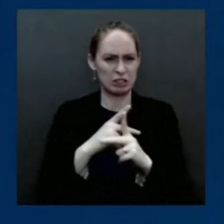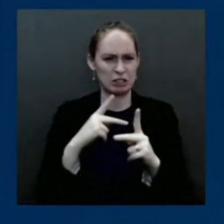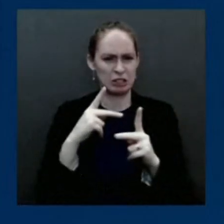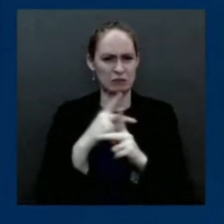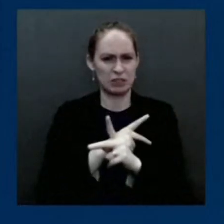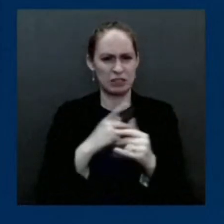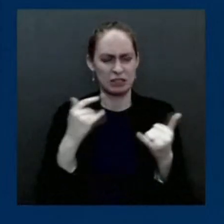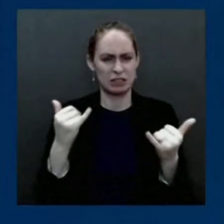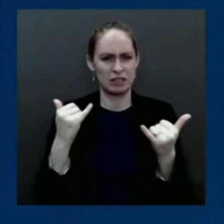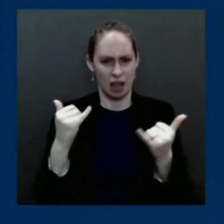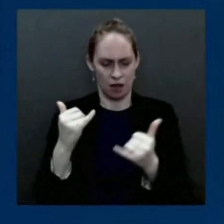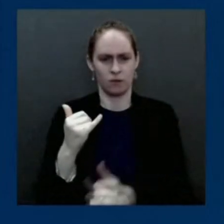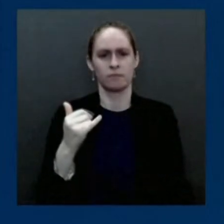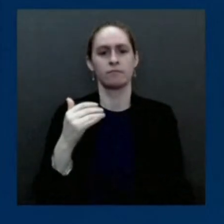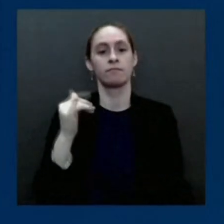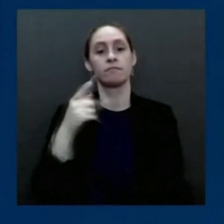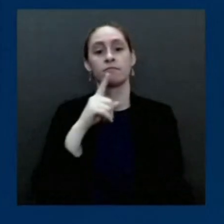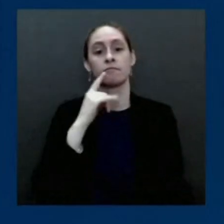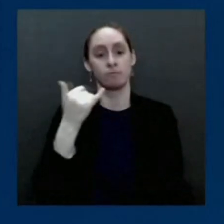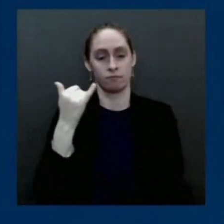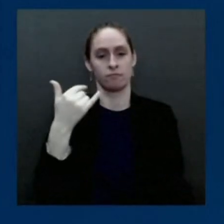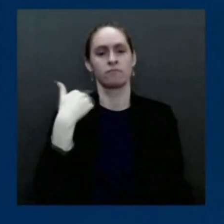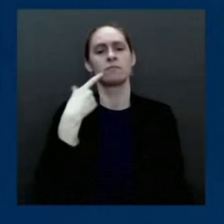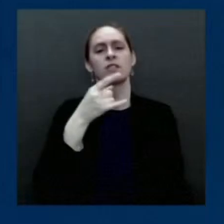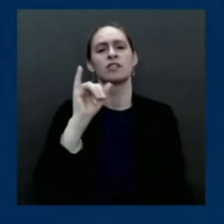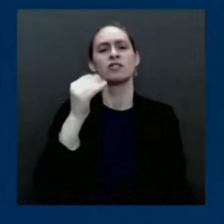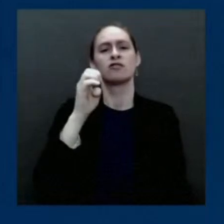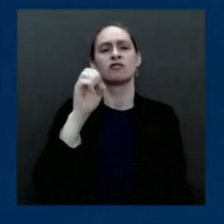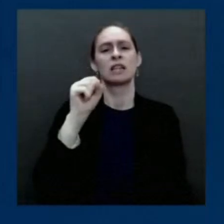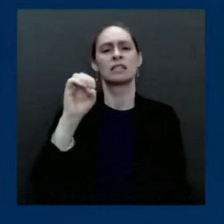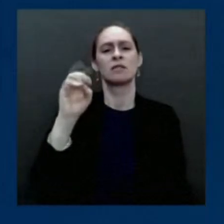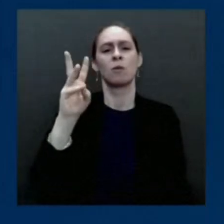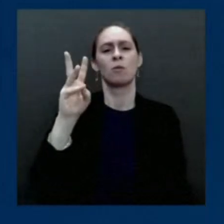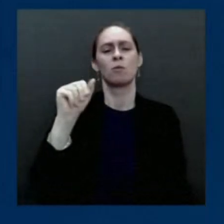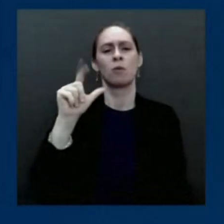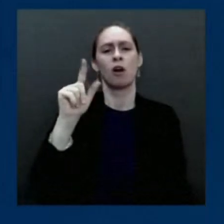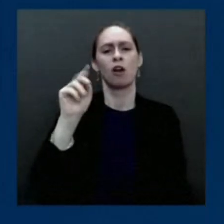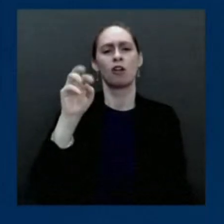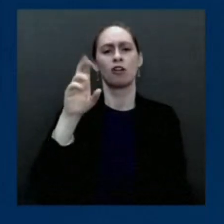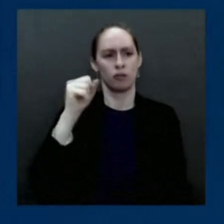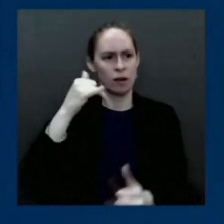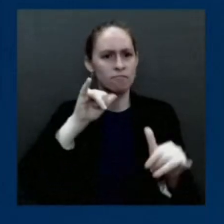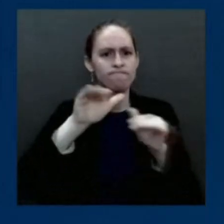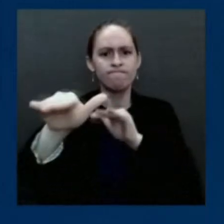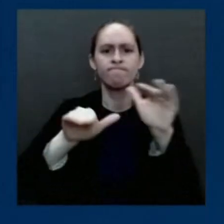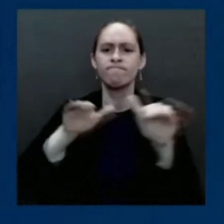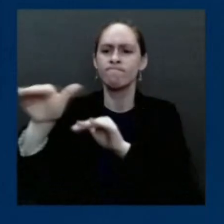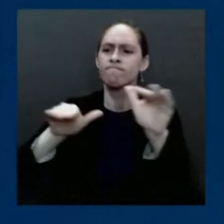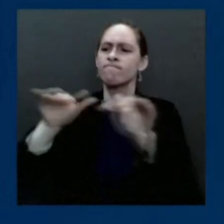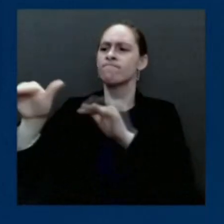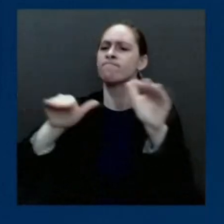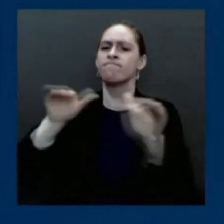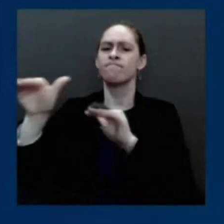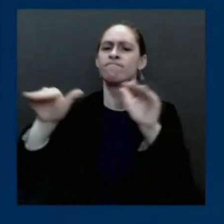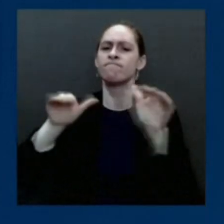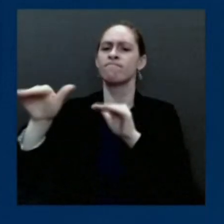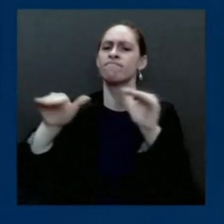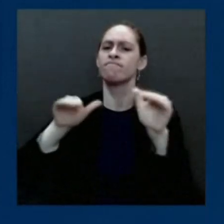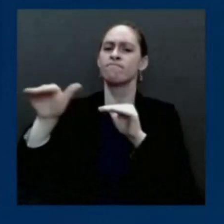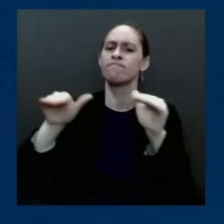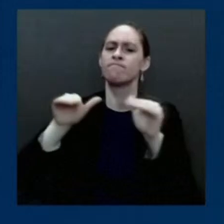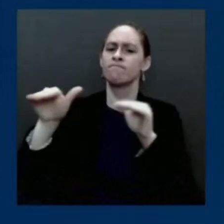ACTUALLY HAD JESSE WATERS CALL